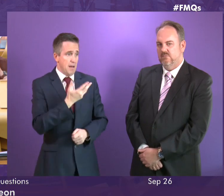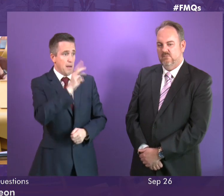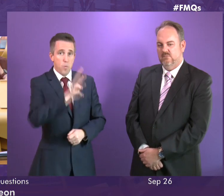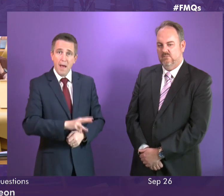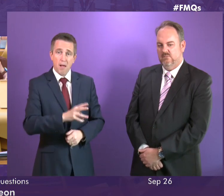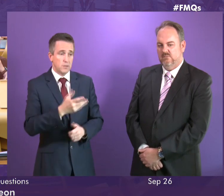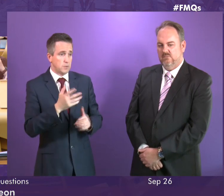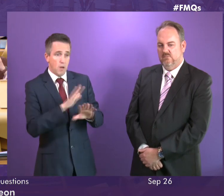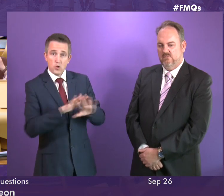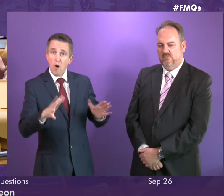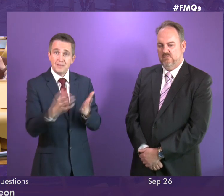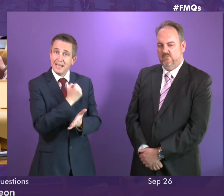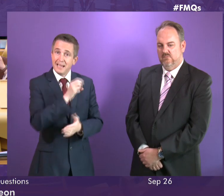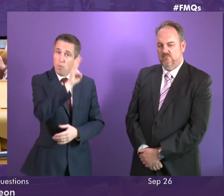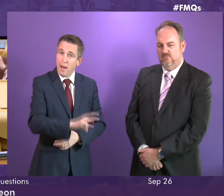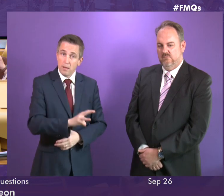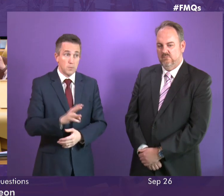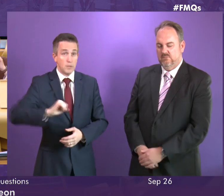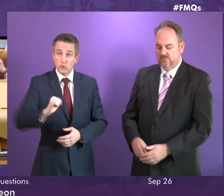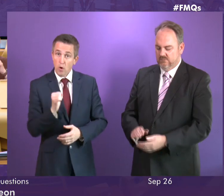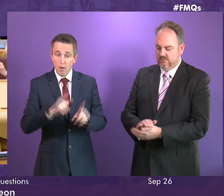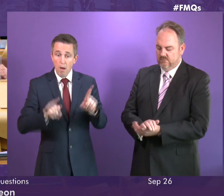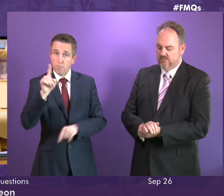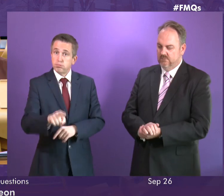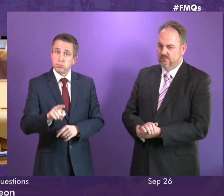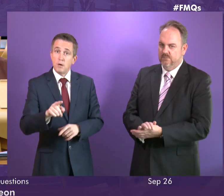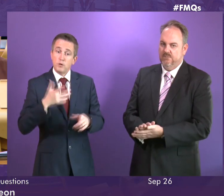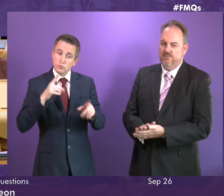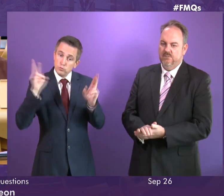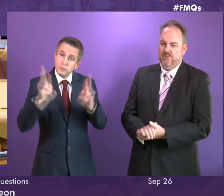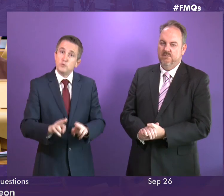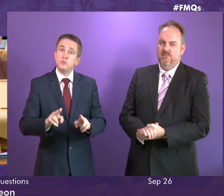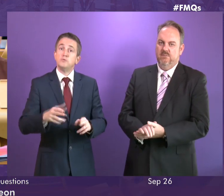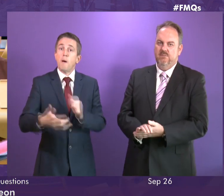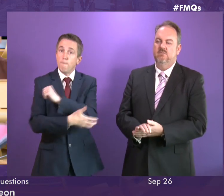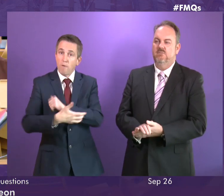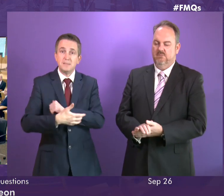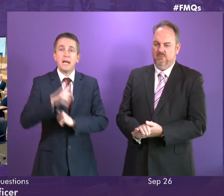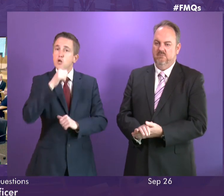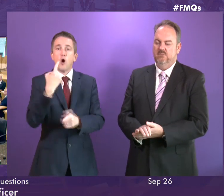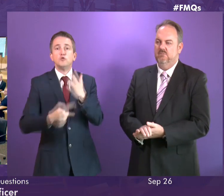colleagues in Wales are not taking. We will continue to take action to fight poverty, rather than just talk about it.